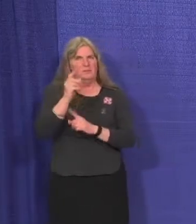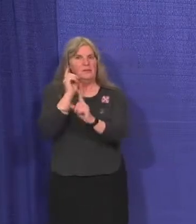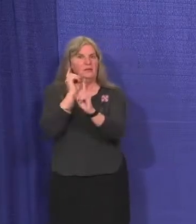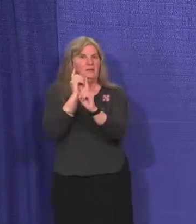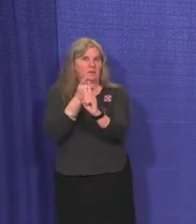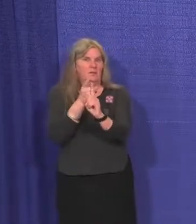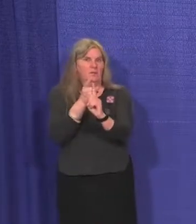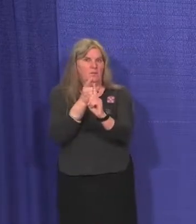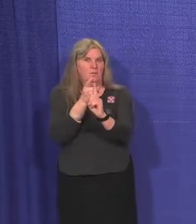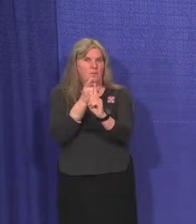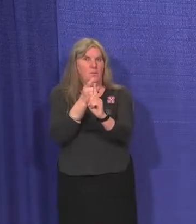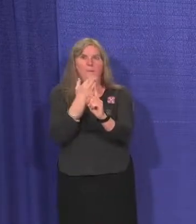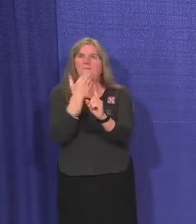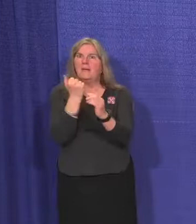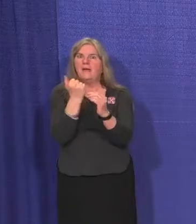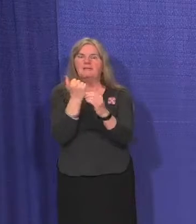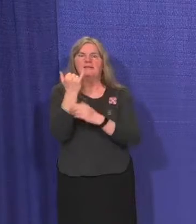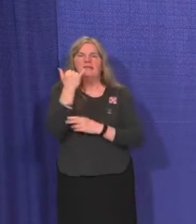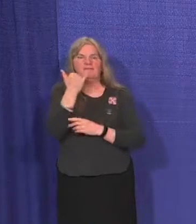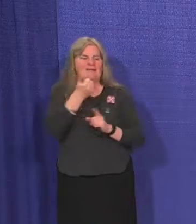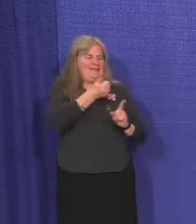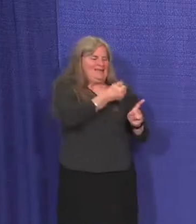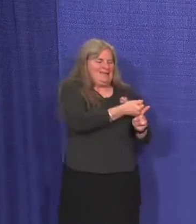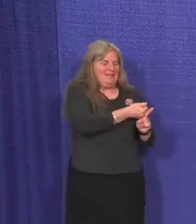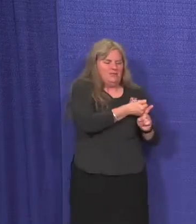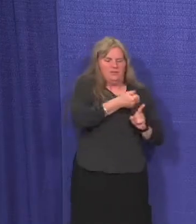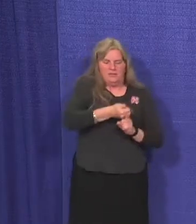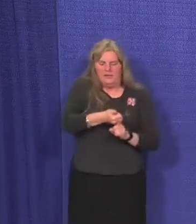of those 30 to 39 and last and